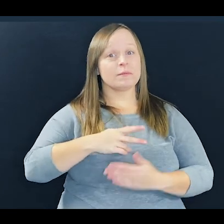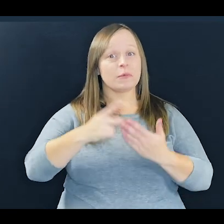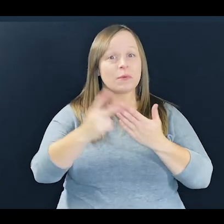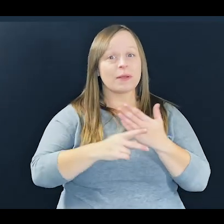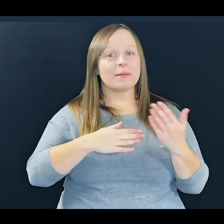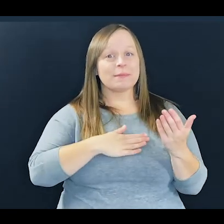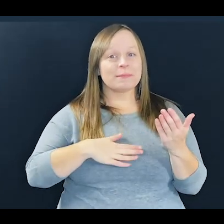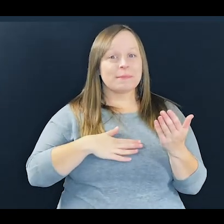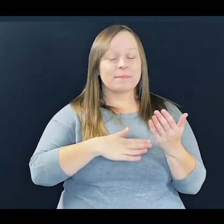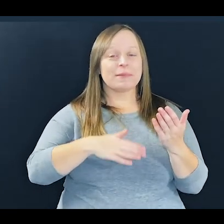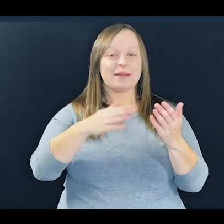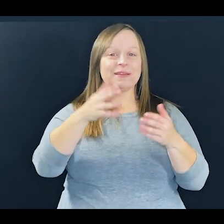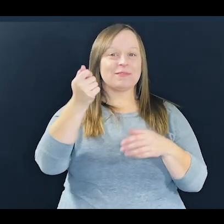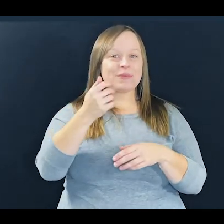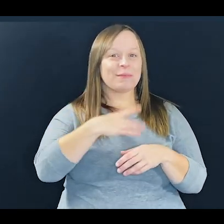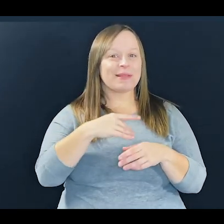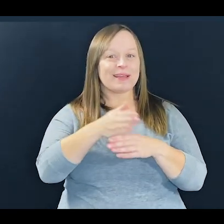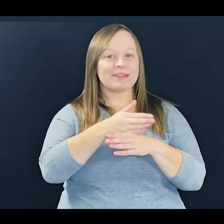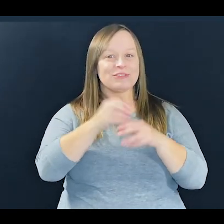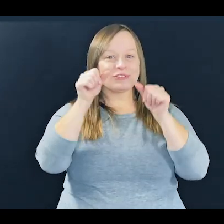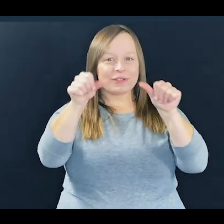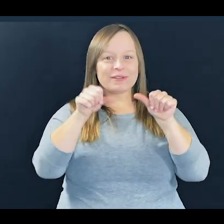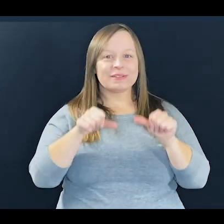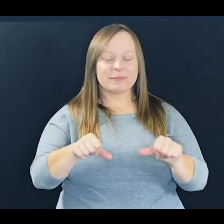If you enjoyed our program, make sure to subscribe, like,